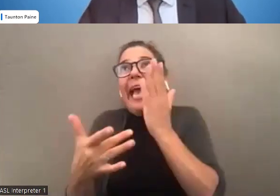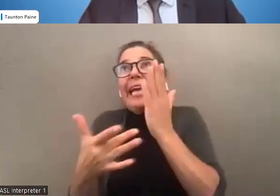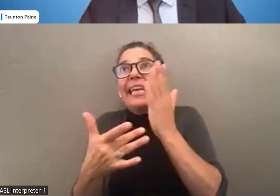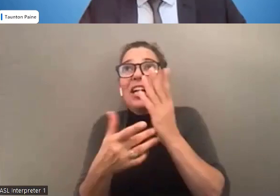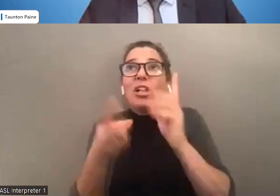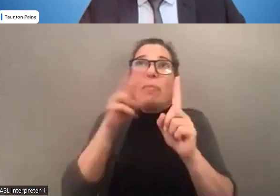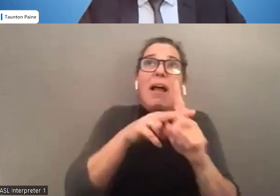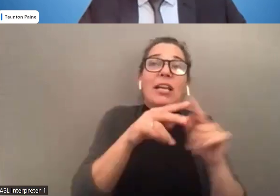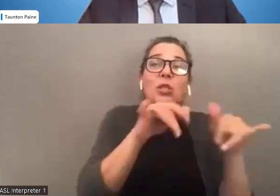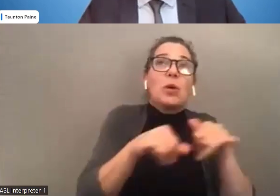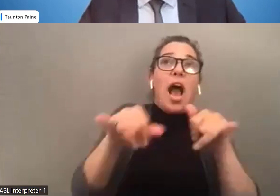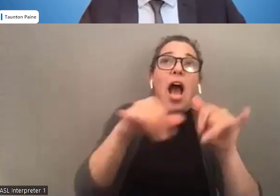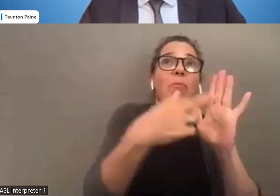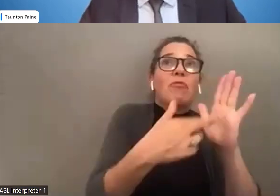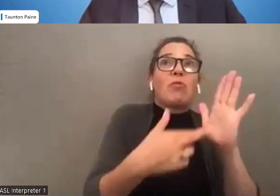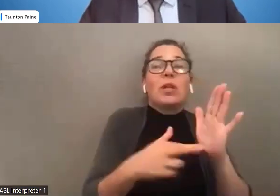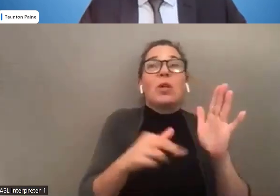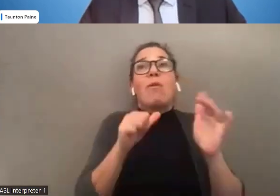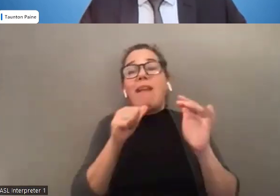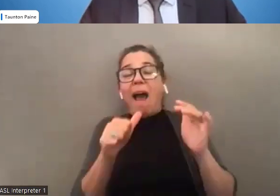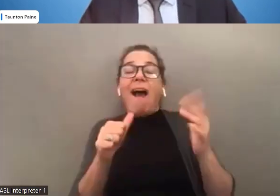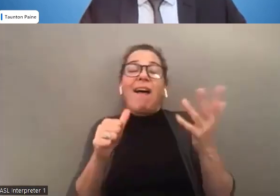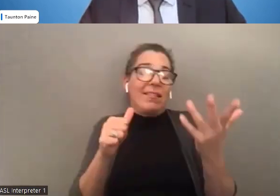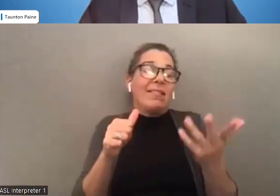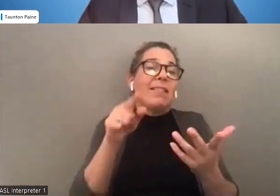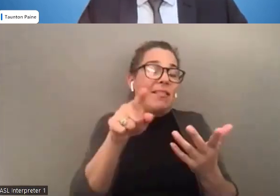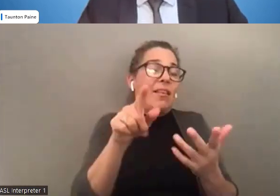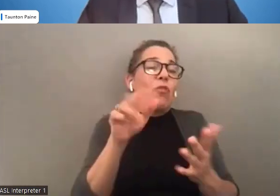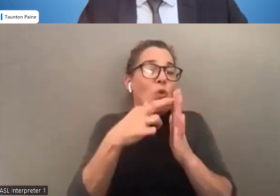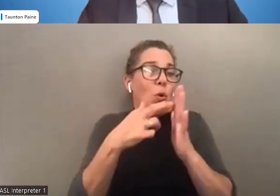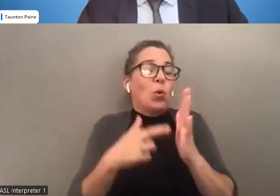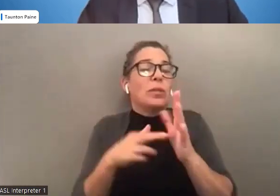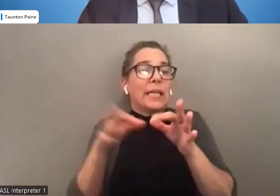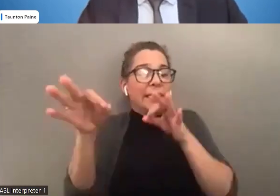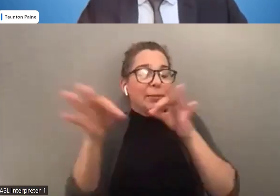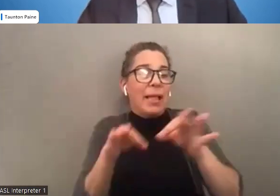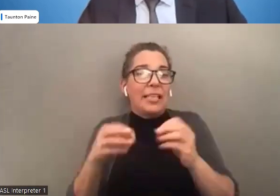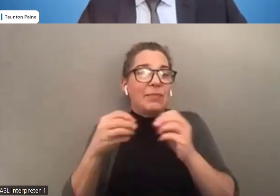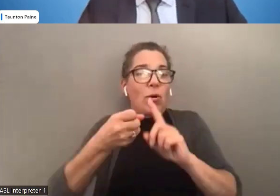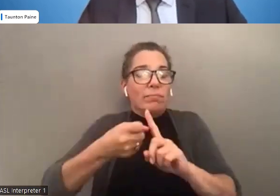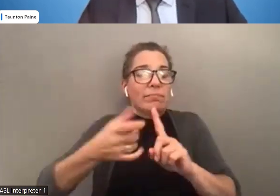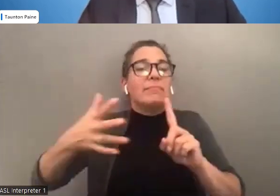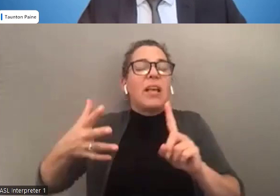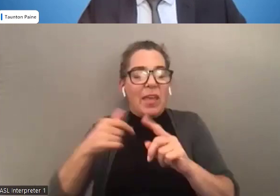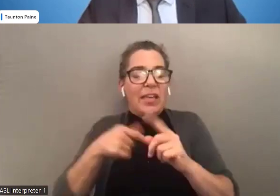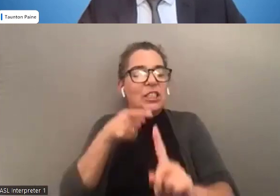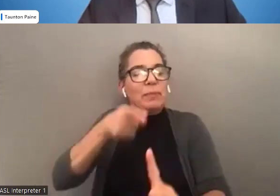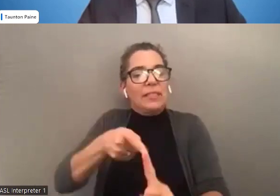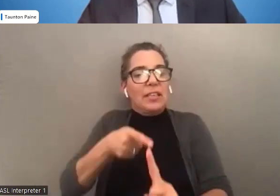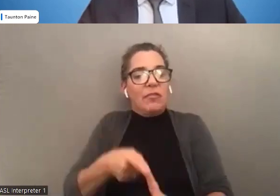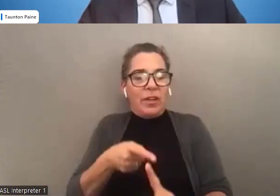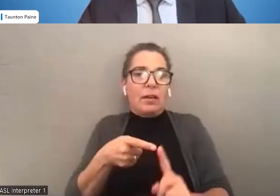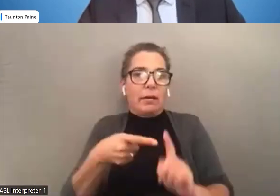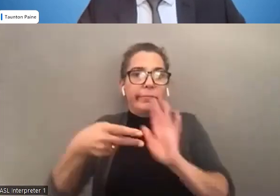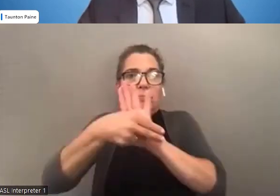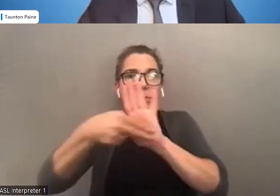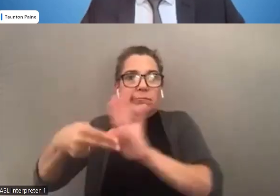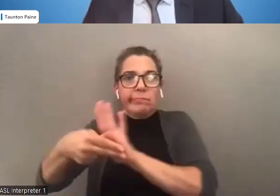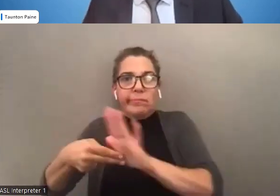so there are sort of a number of specific considerations in there that I think would be relevant in this situation.